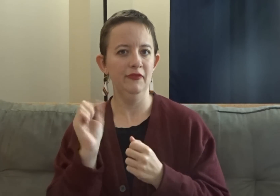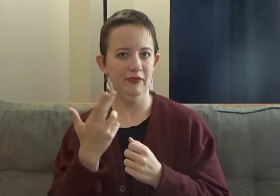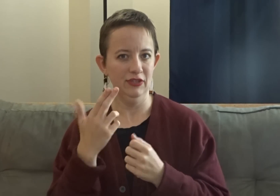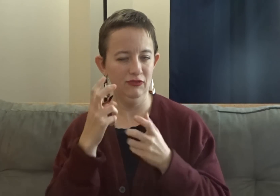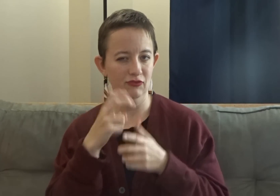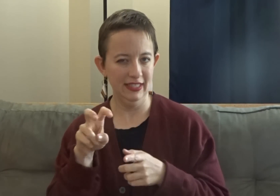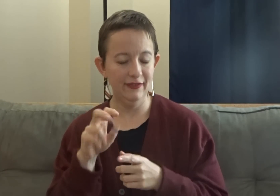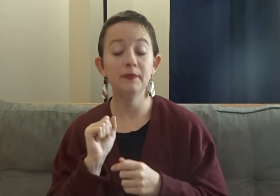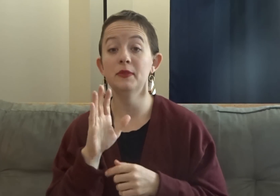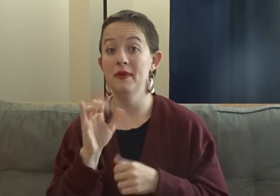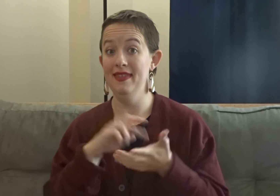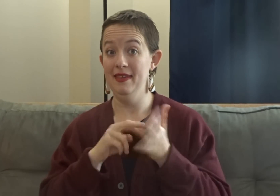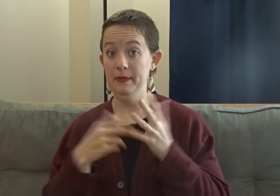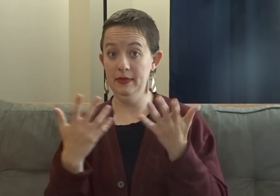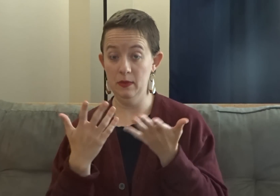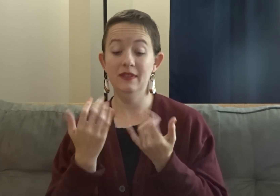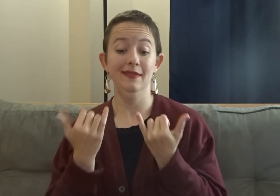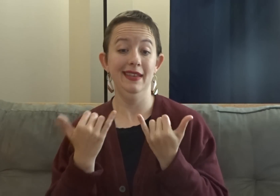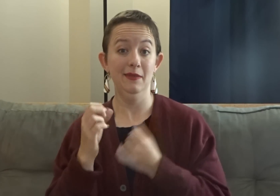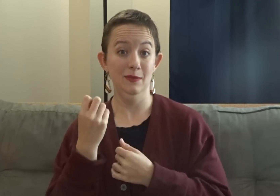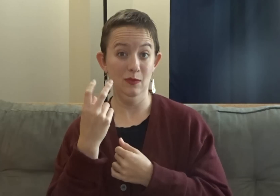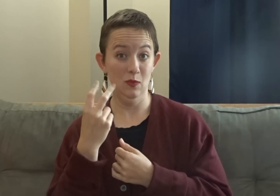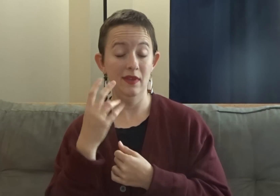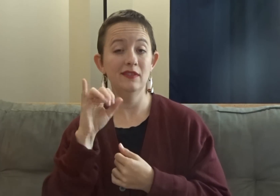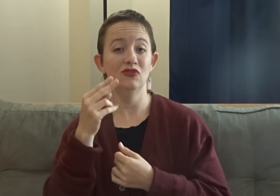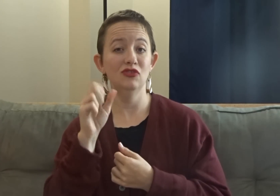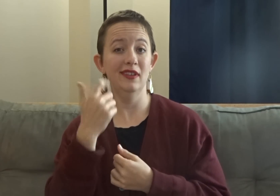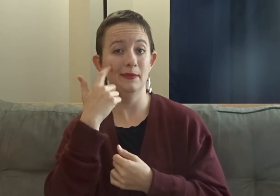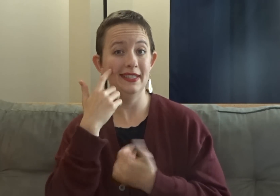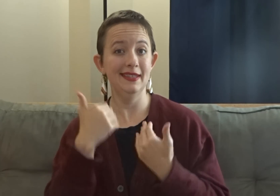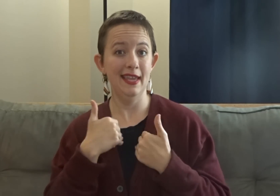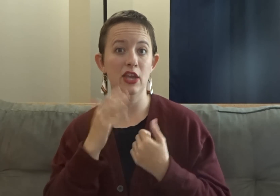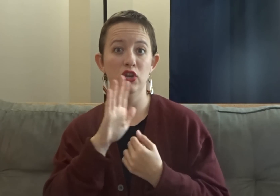So, we decided to go ahead with a fresh transfer. So that means that today...